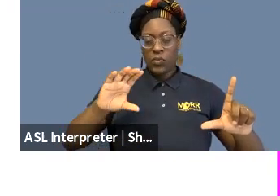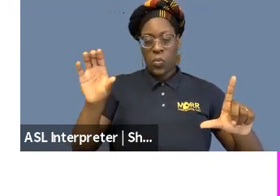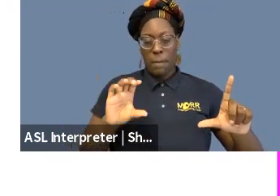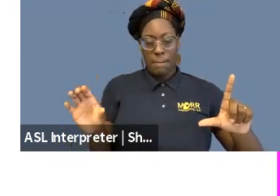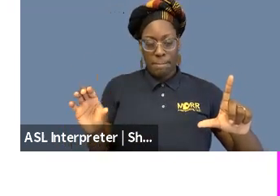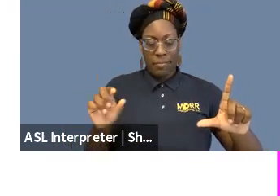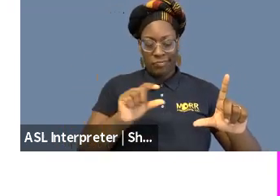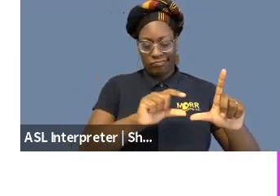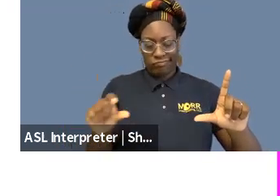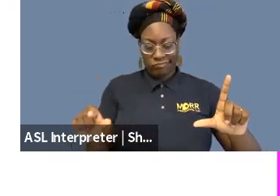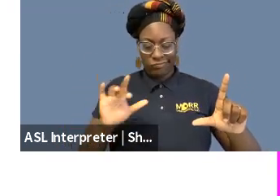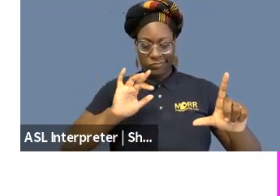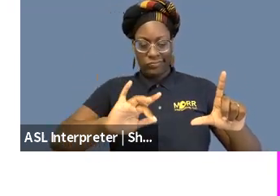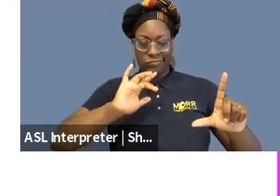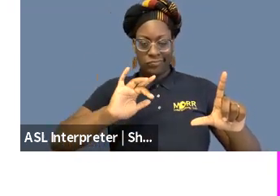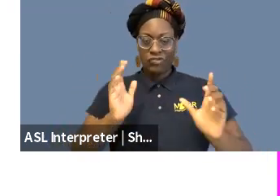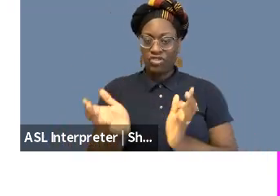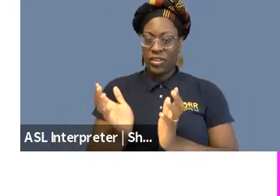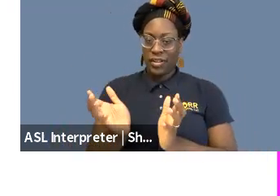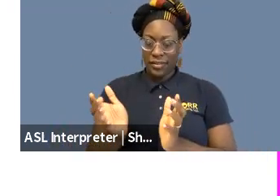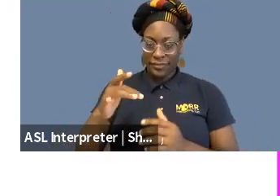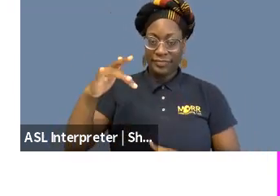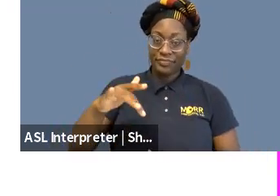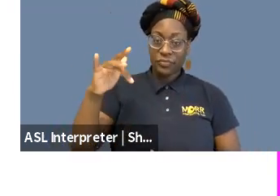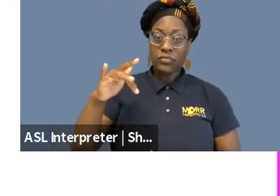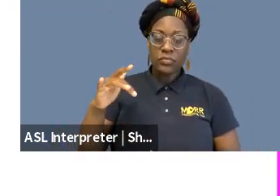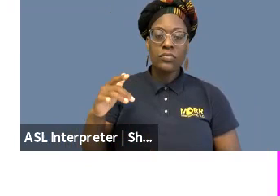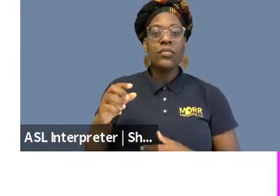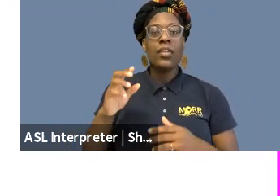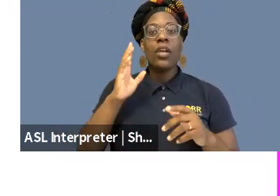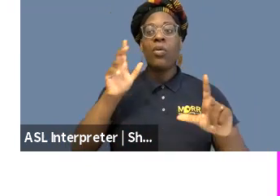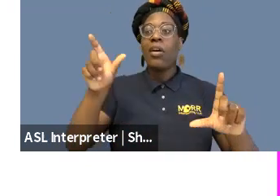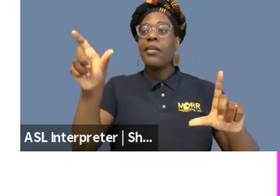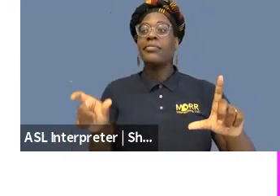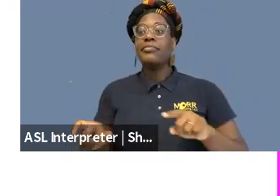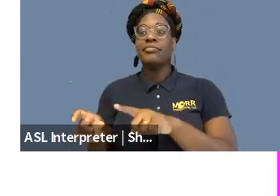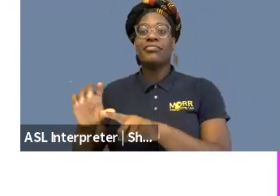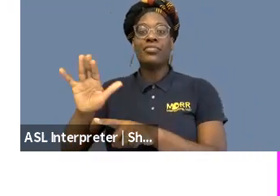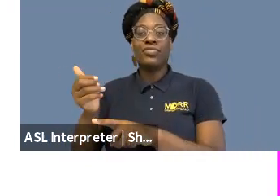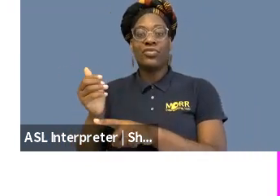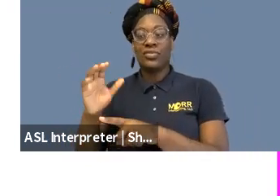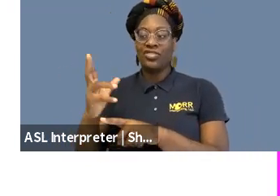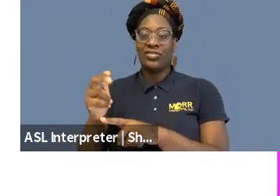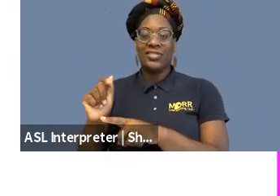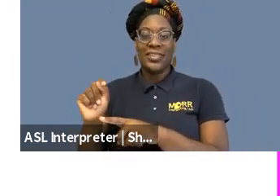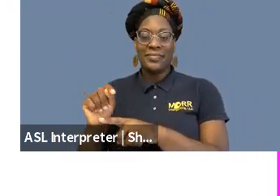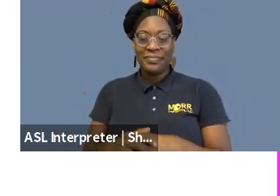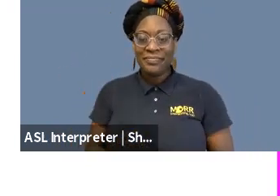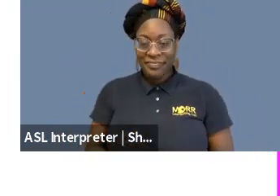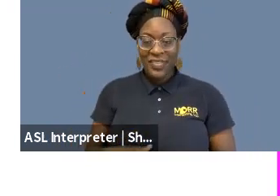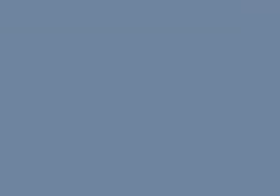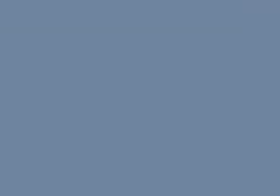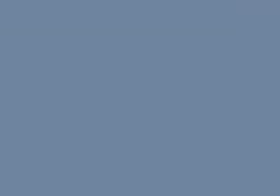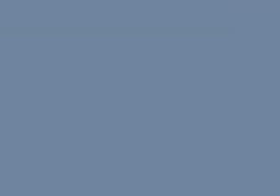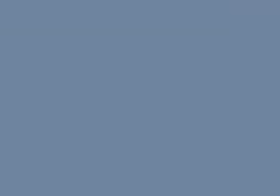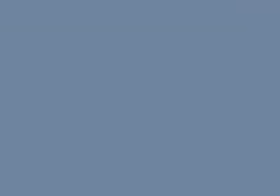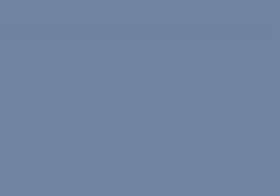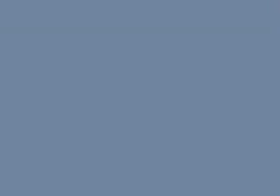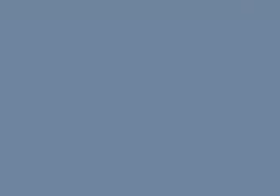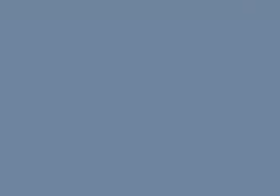right hand side of the screen for you. That is all I have, I'm going to turn it over to Jacob now.